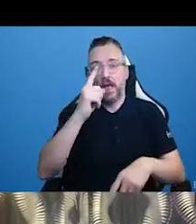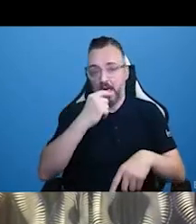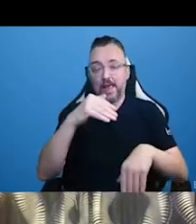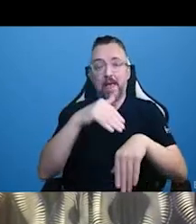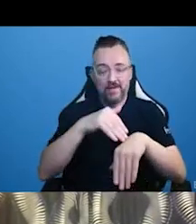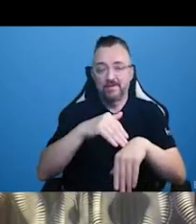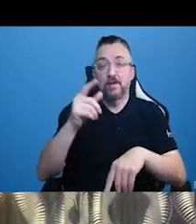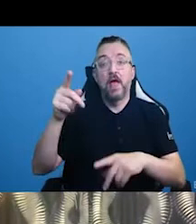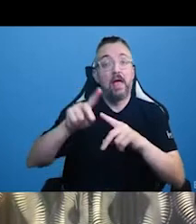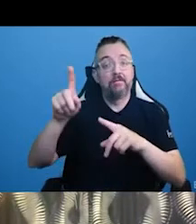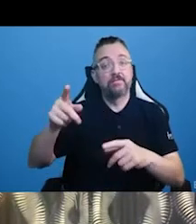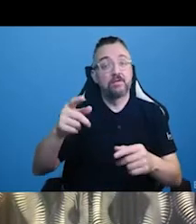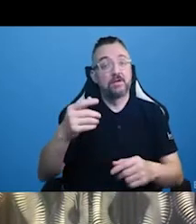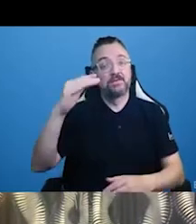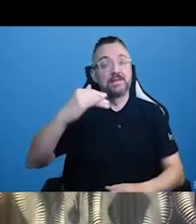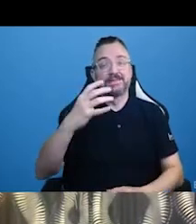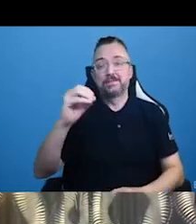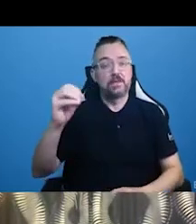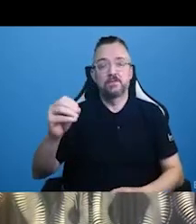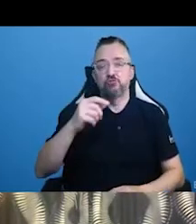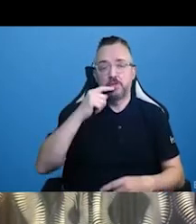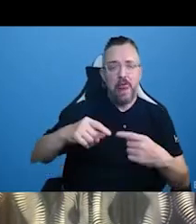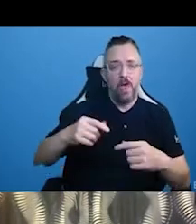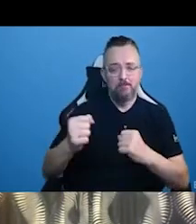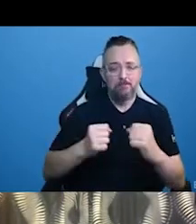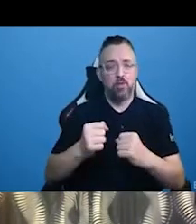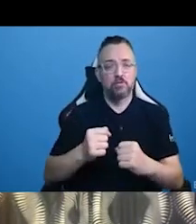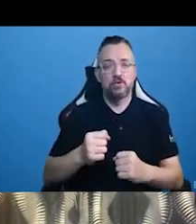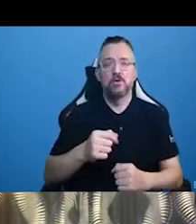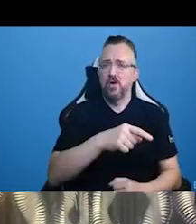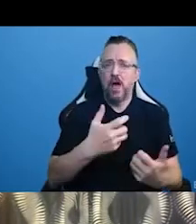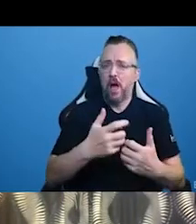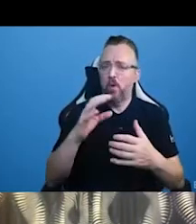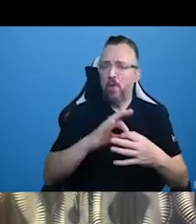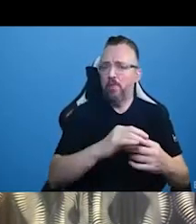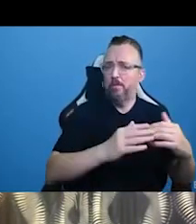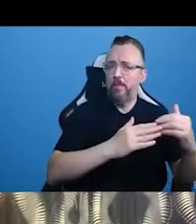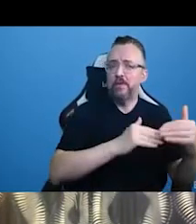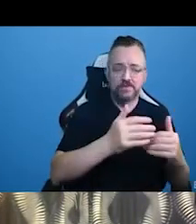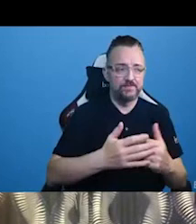are on our natural world. So this led in to lots of other kind of works as well. But something we really need to address